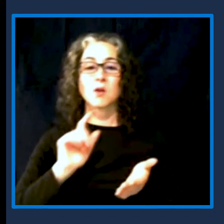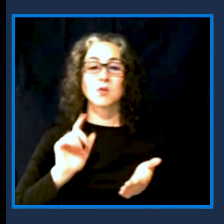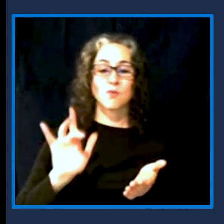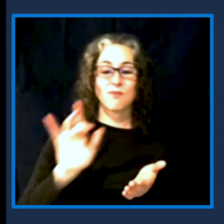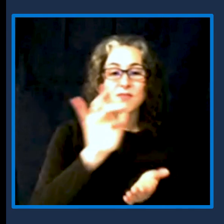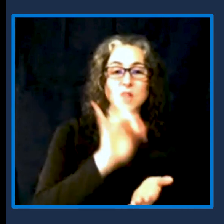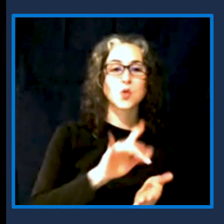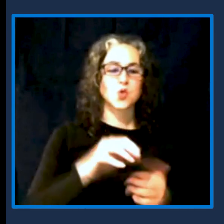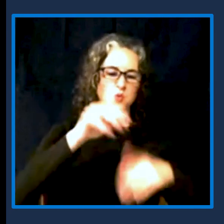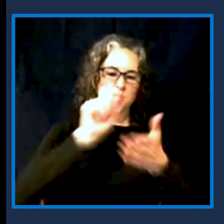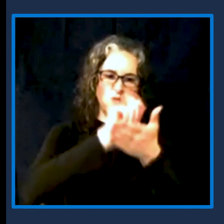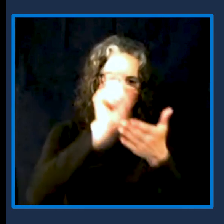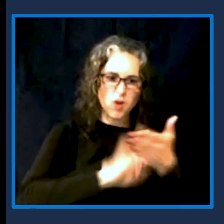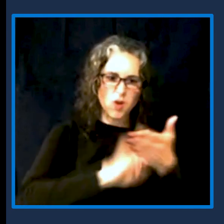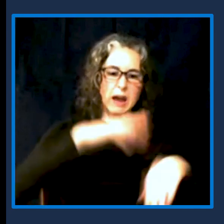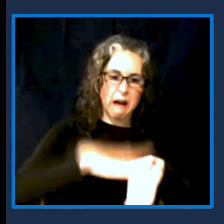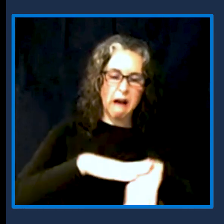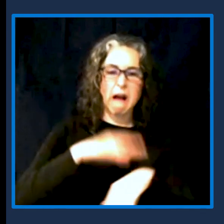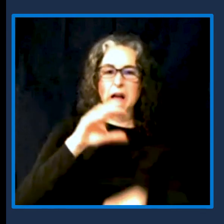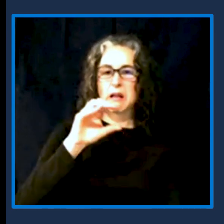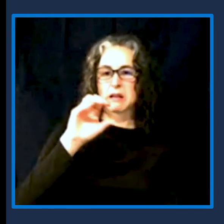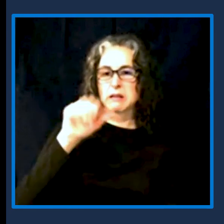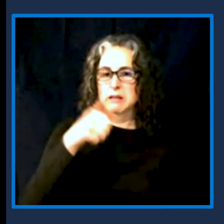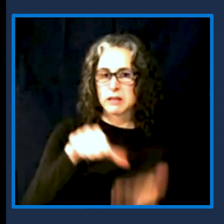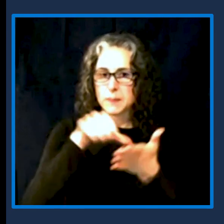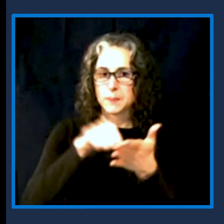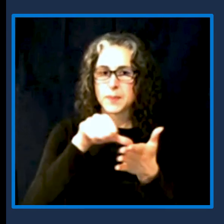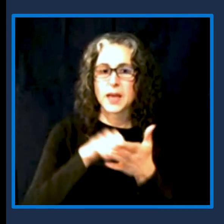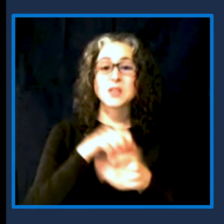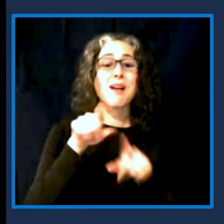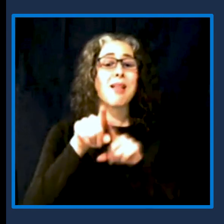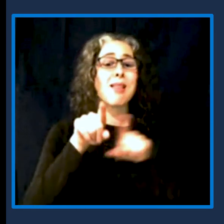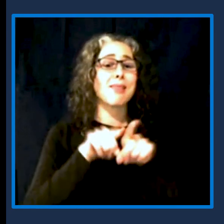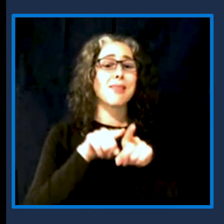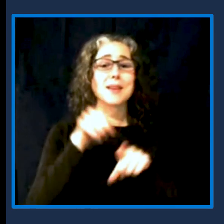after that students can go in and replay exactly what you wrote and how you wrote it